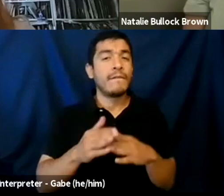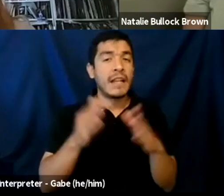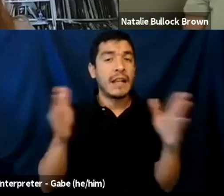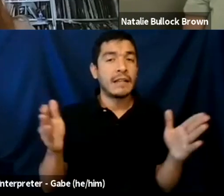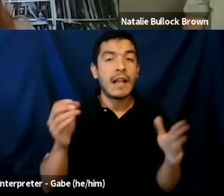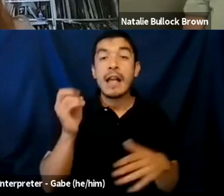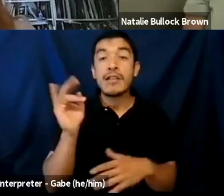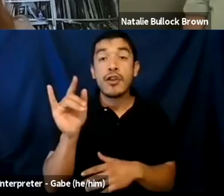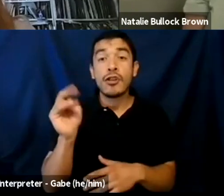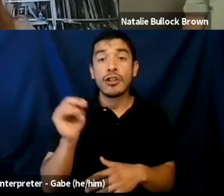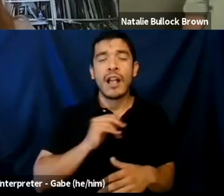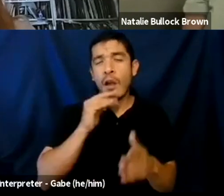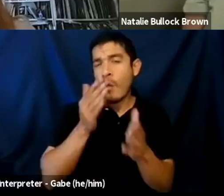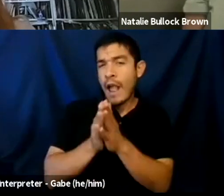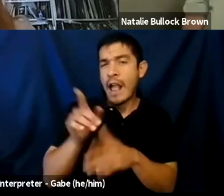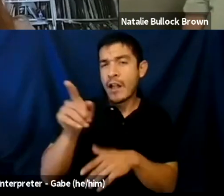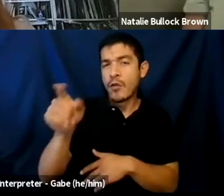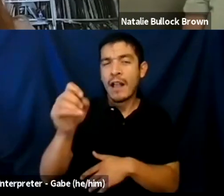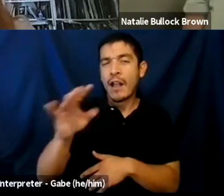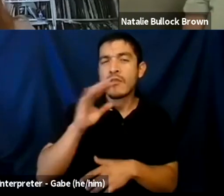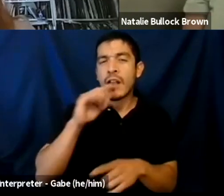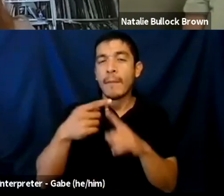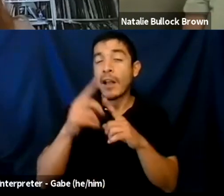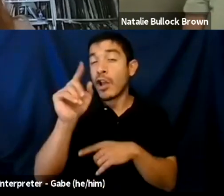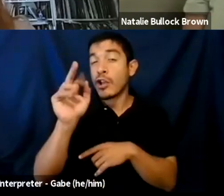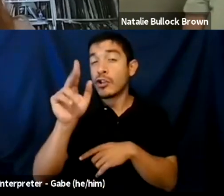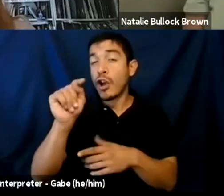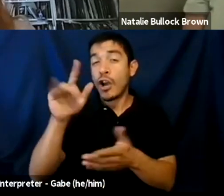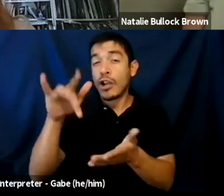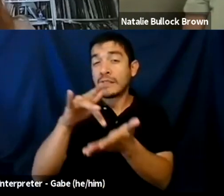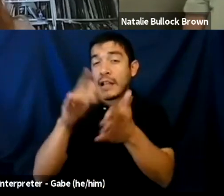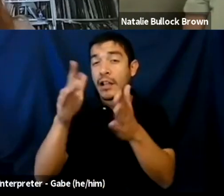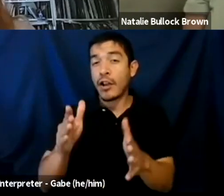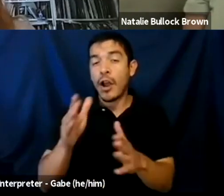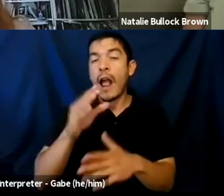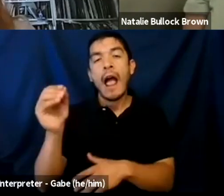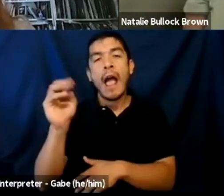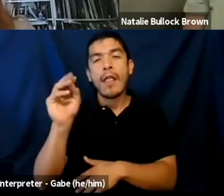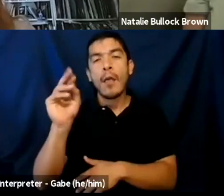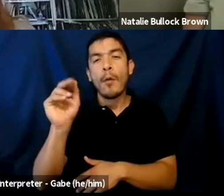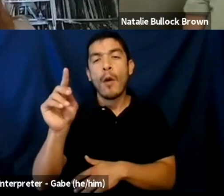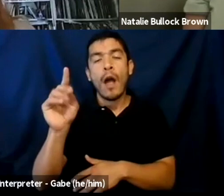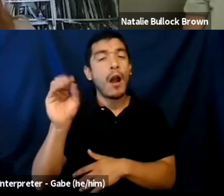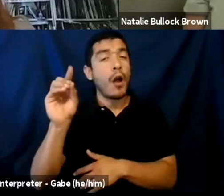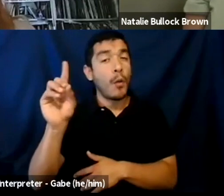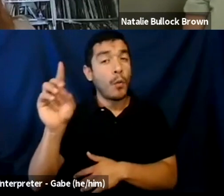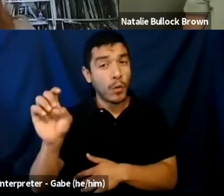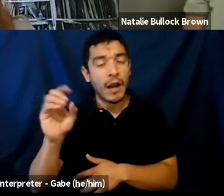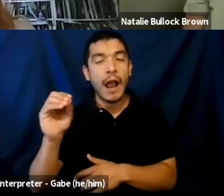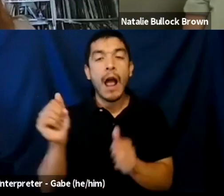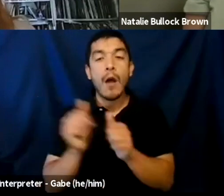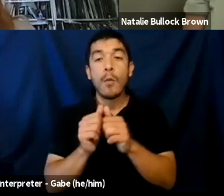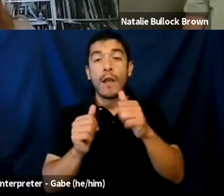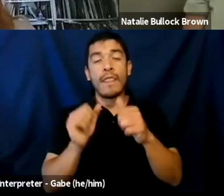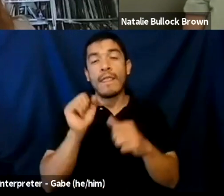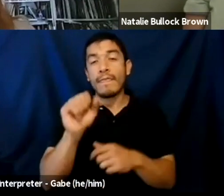about the Dart Center guidelines and the Murad Code and the stage that each of those guidelines is at